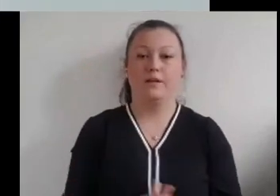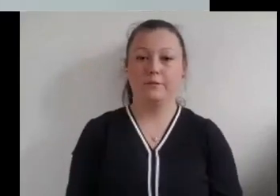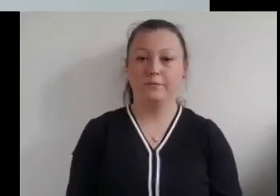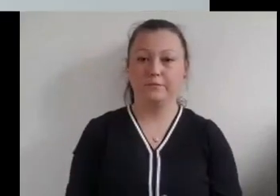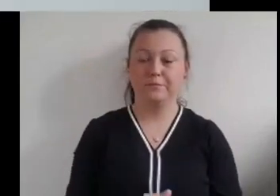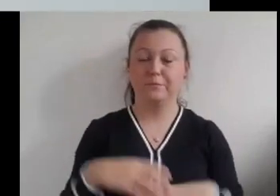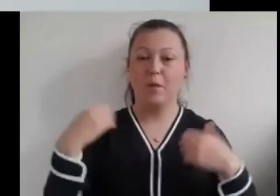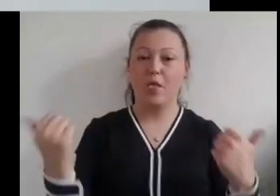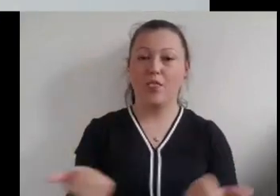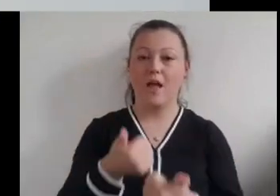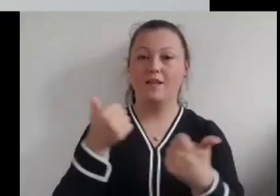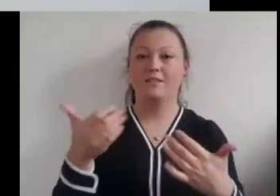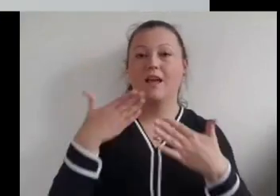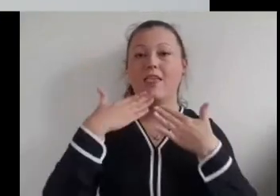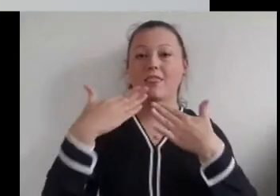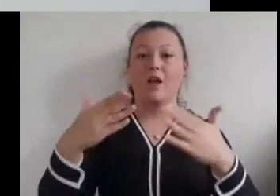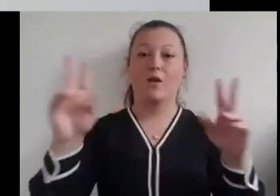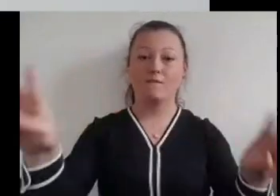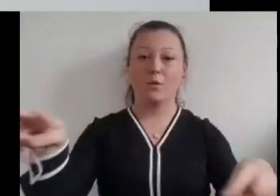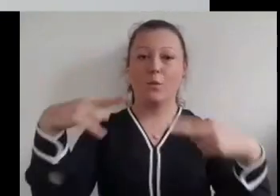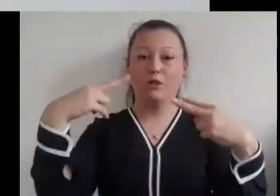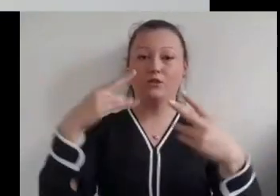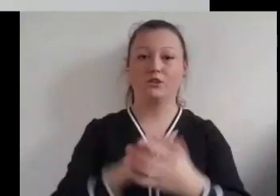The end. Thank you for watching!